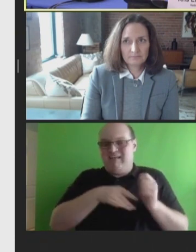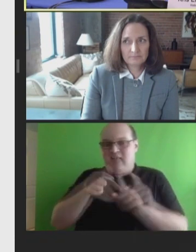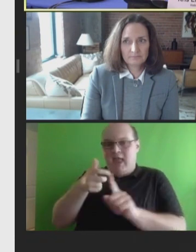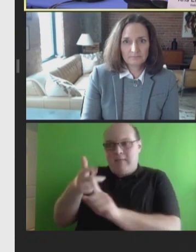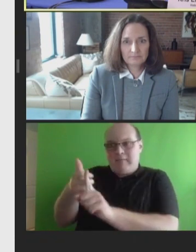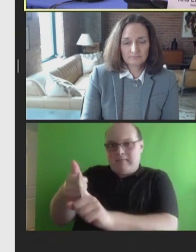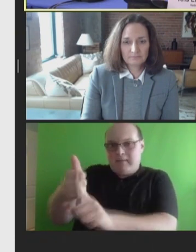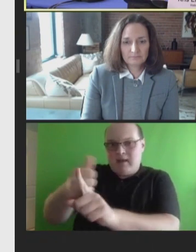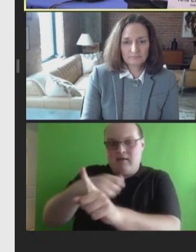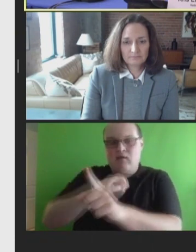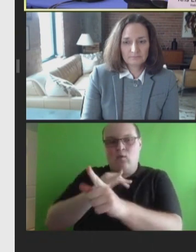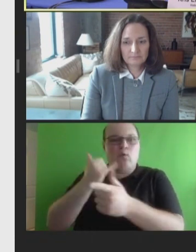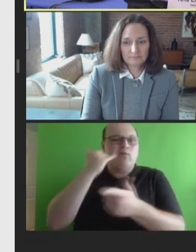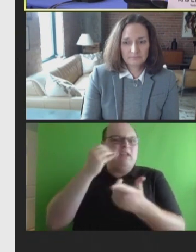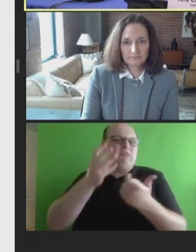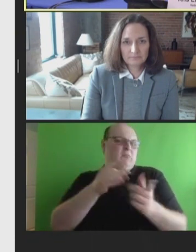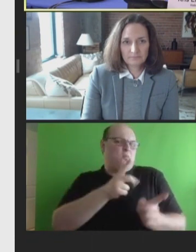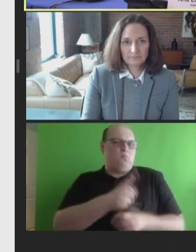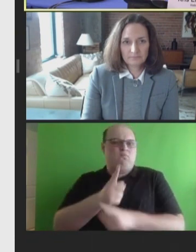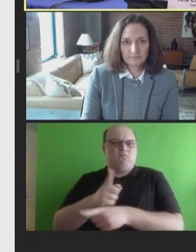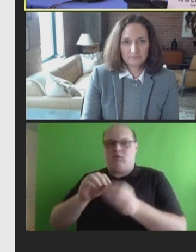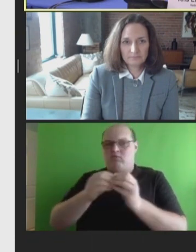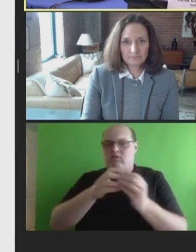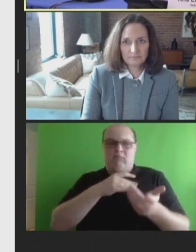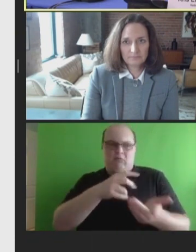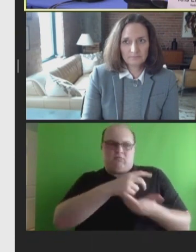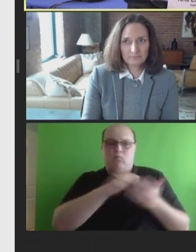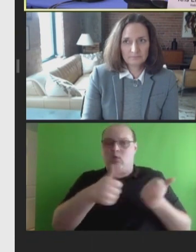like traditional other vaccines that they would keep it on hand year-round?